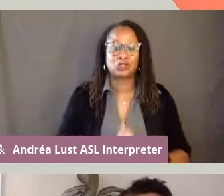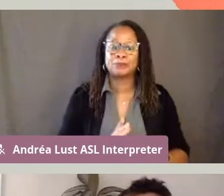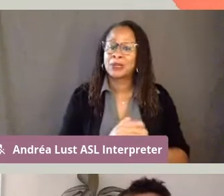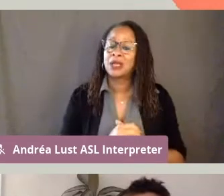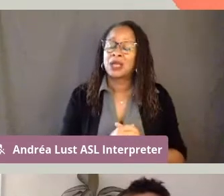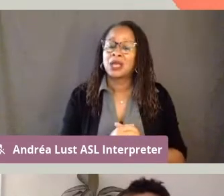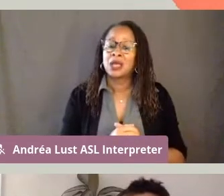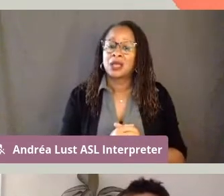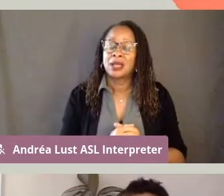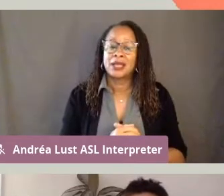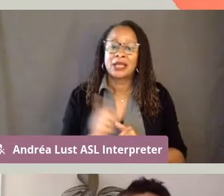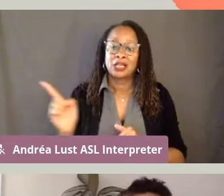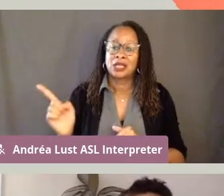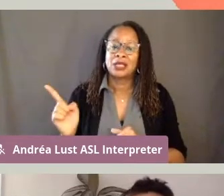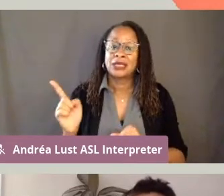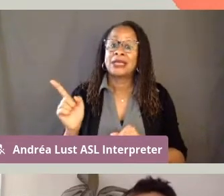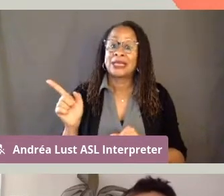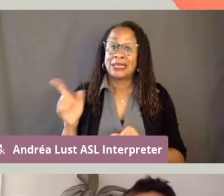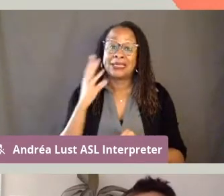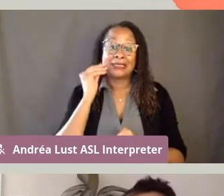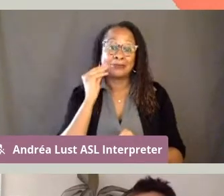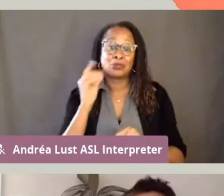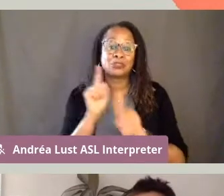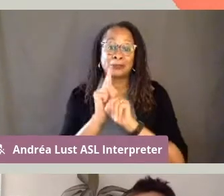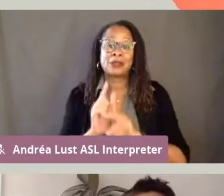He was mentored by St. Claire .